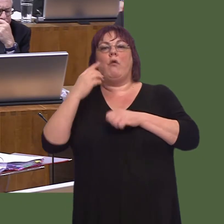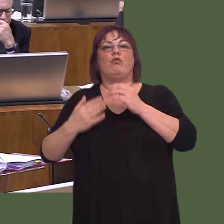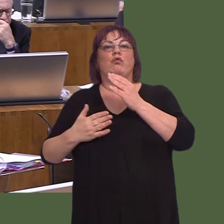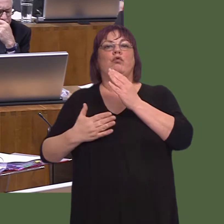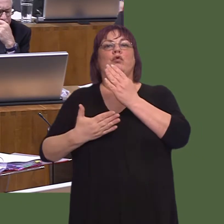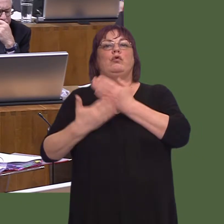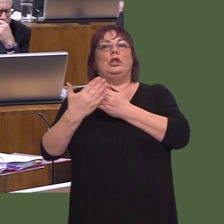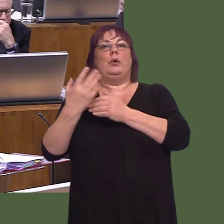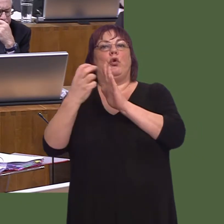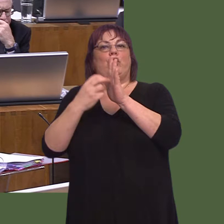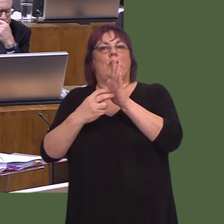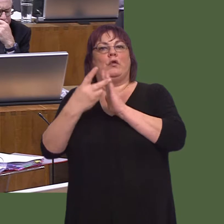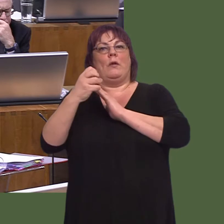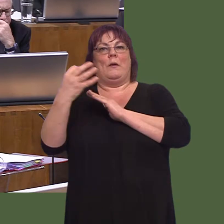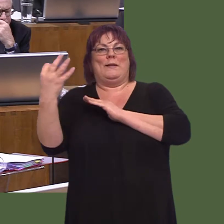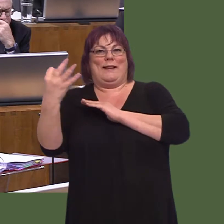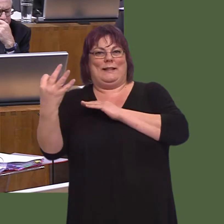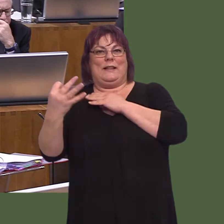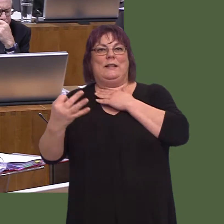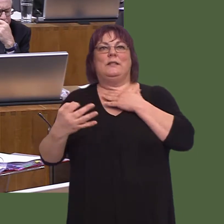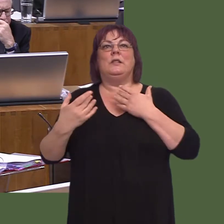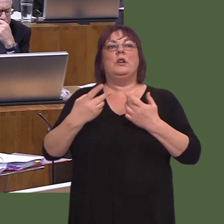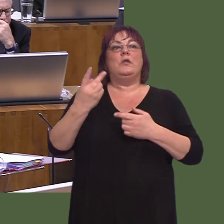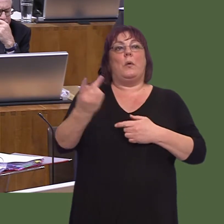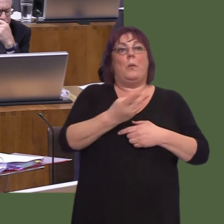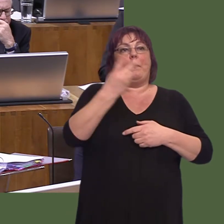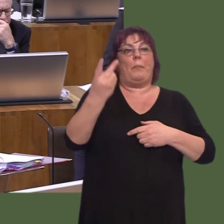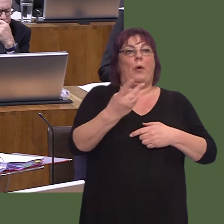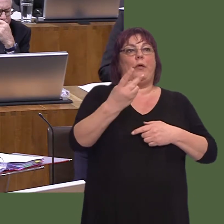that both sides of the border work together in order to commission a new service.